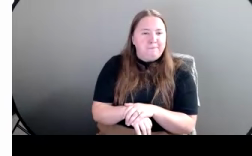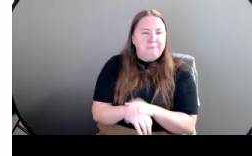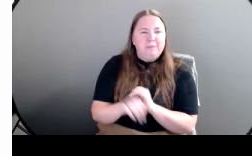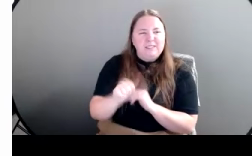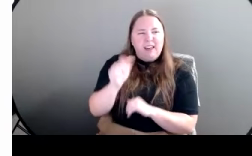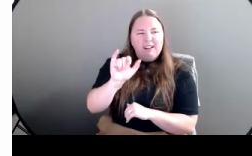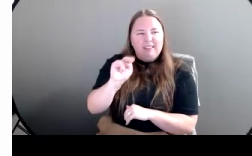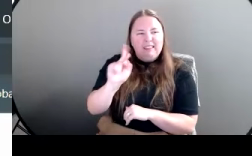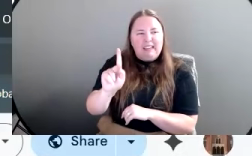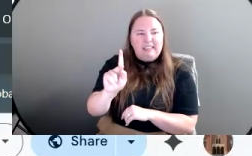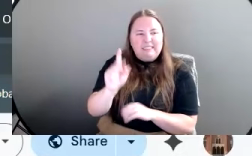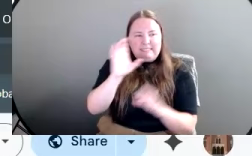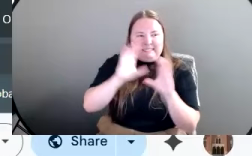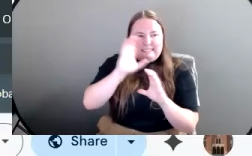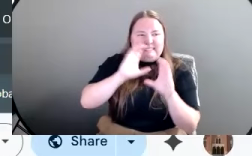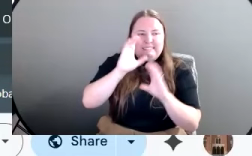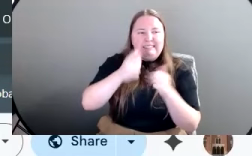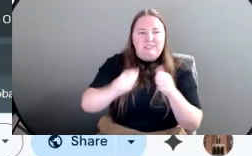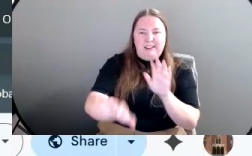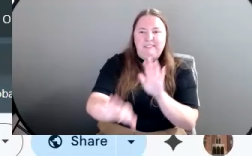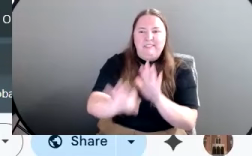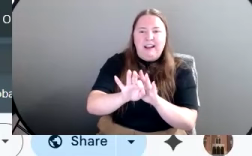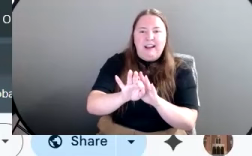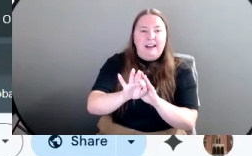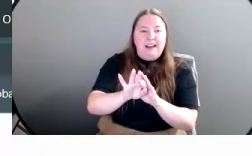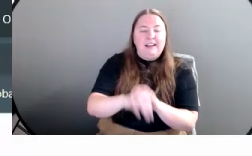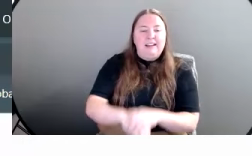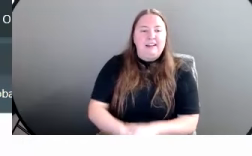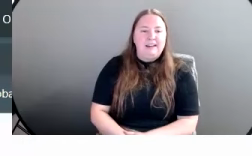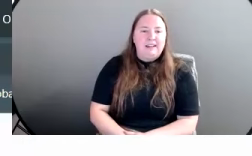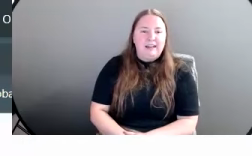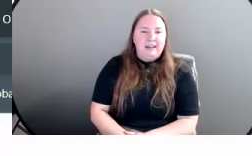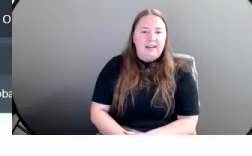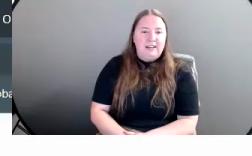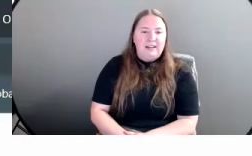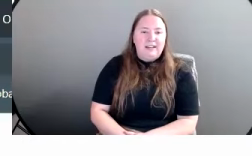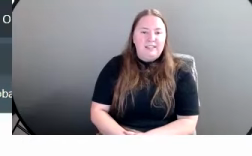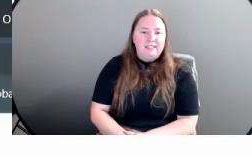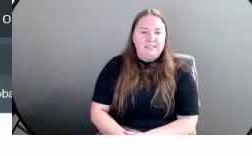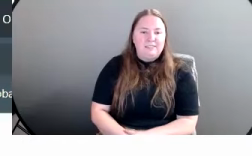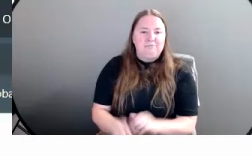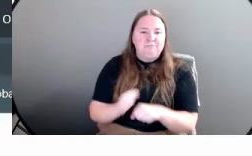And I came up with, this link here.